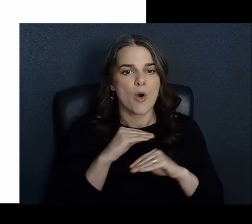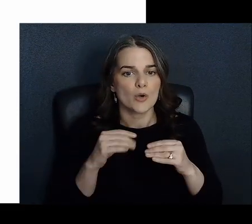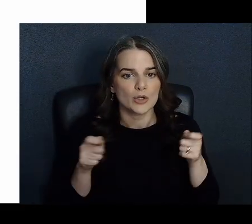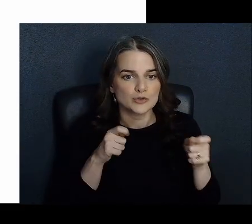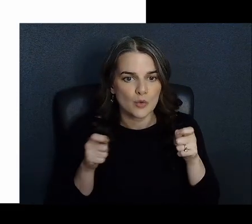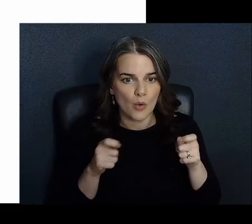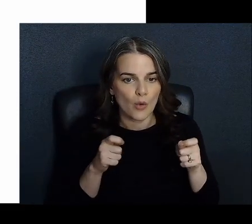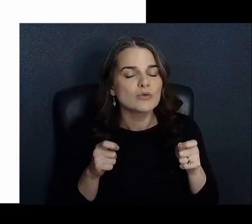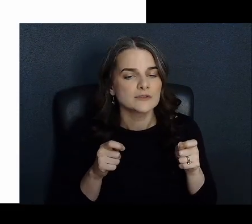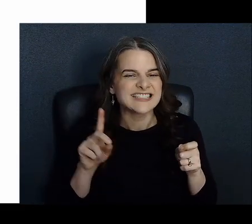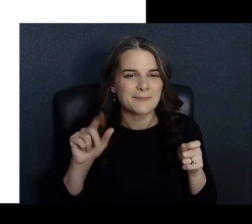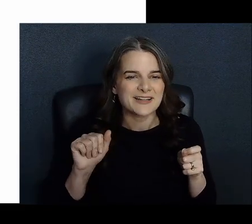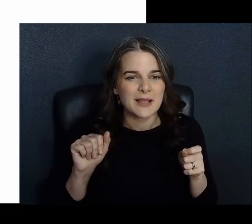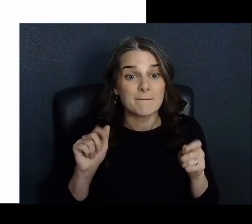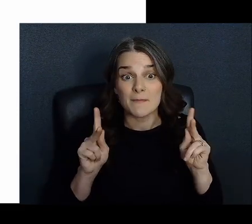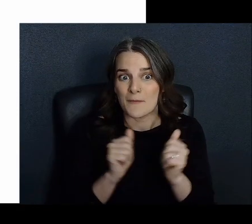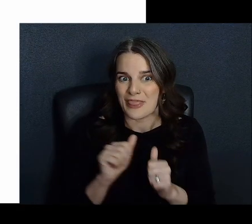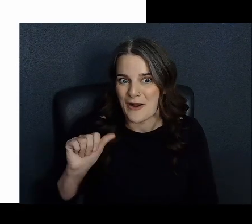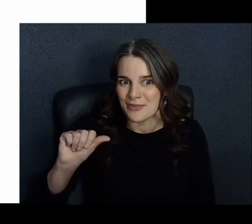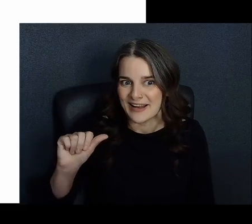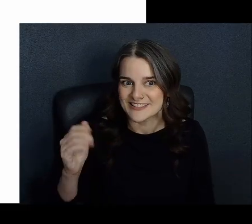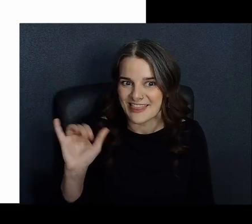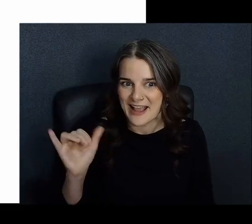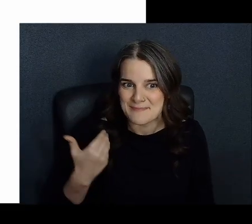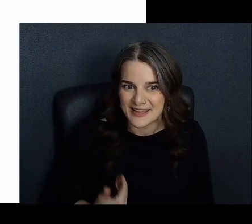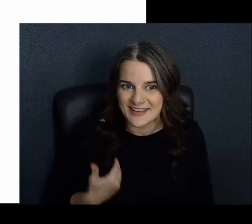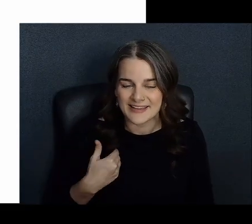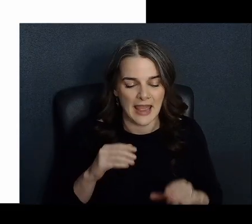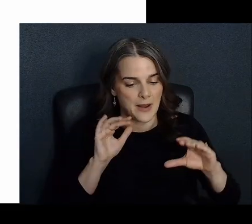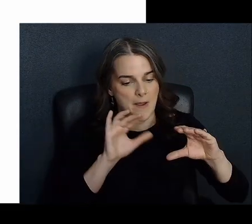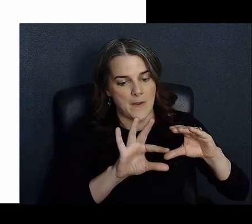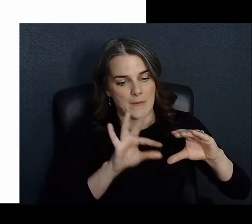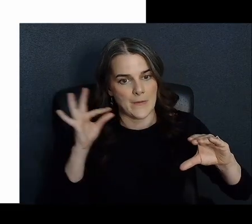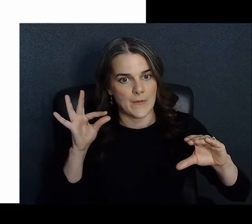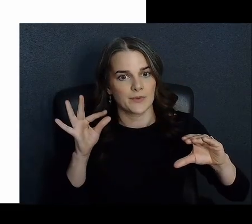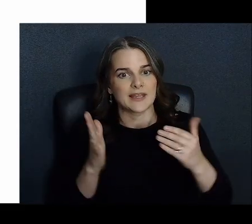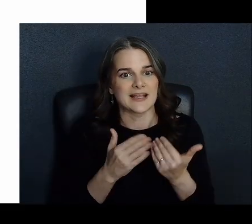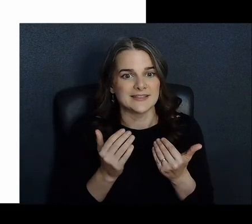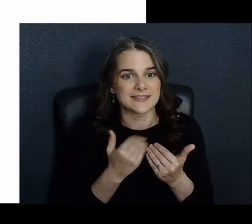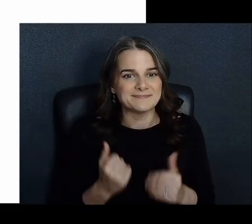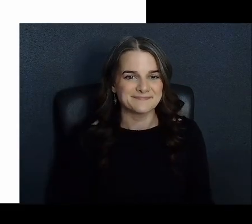find it and pull it out easily. The Talking Book program recently, in Pennsylvania,